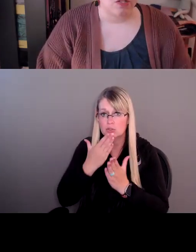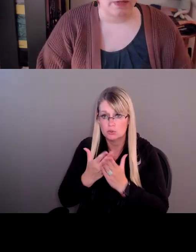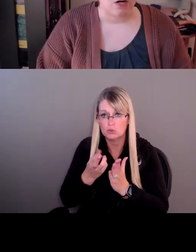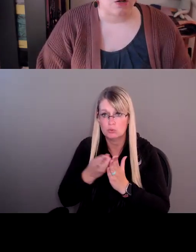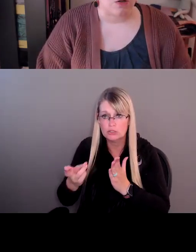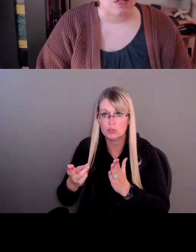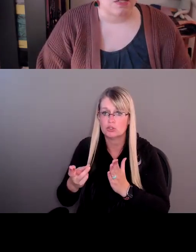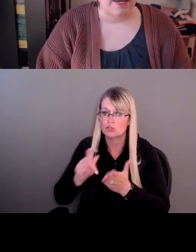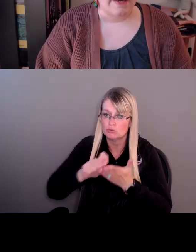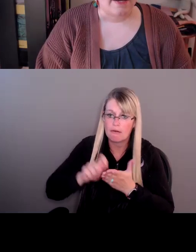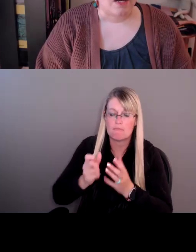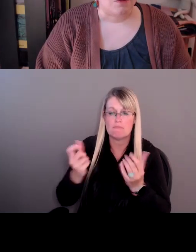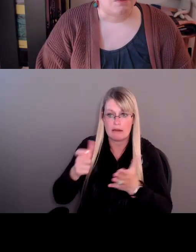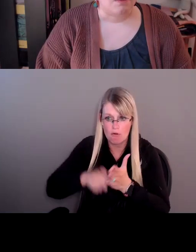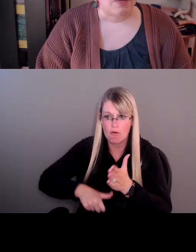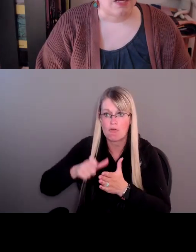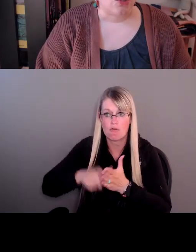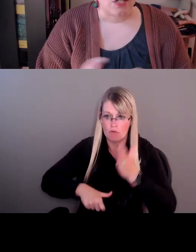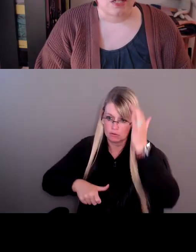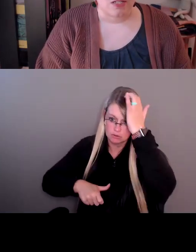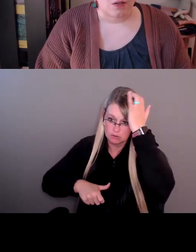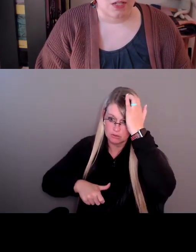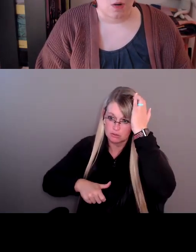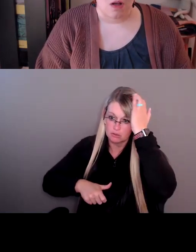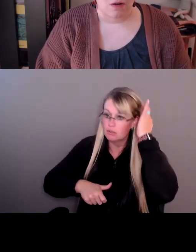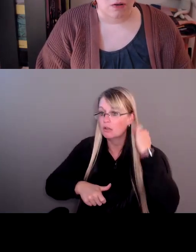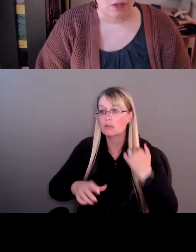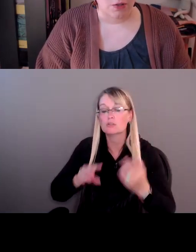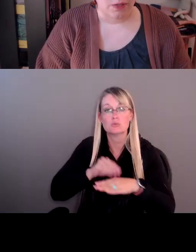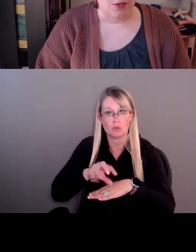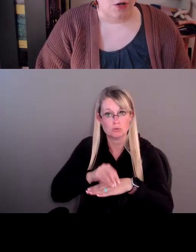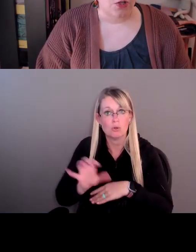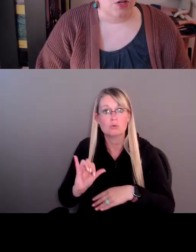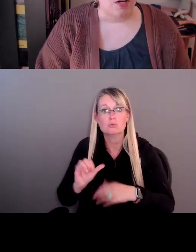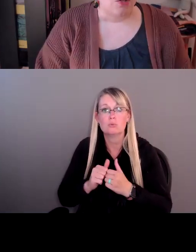so many articles and she does consulting as well around two user research. She has